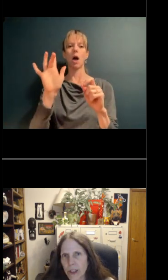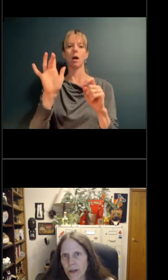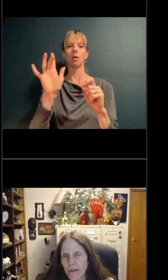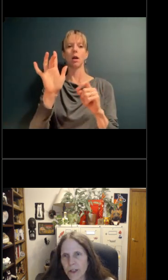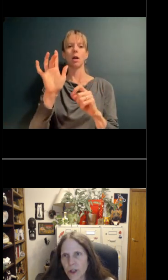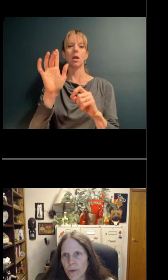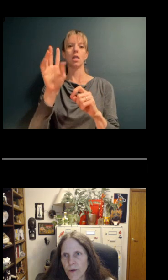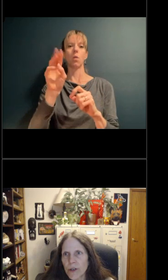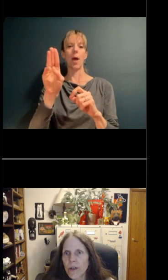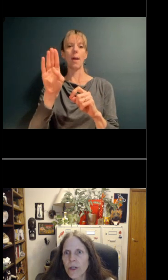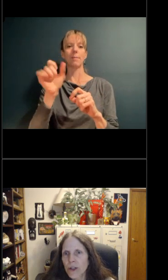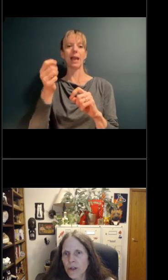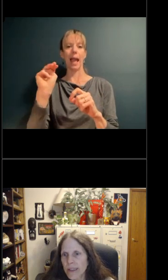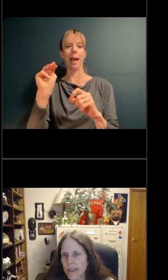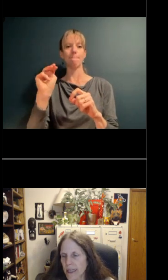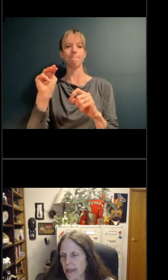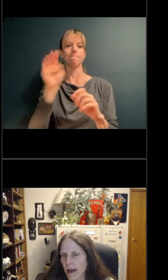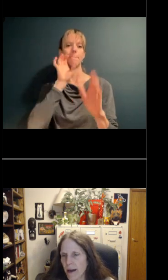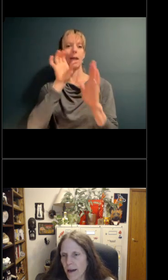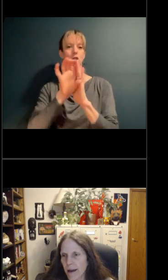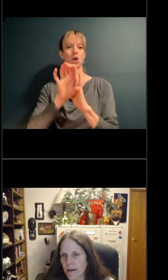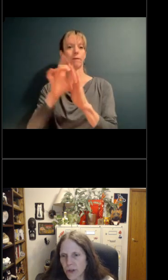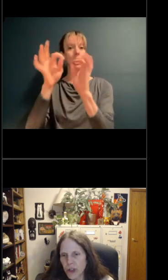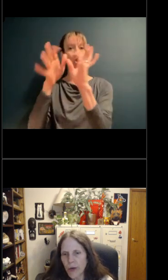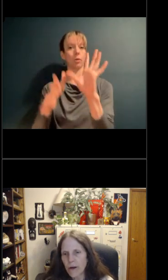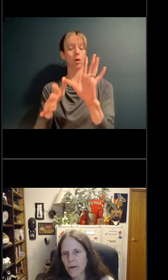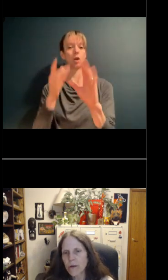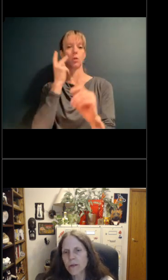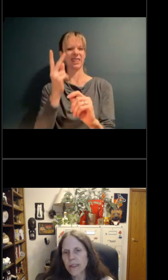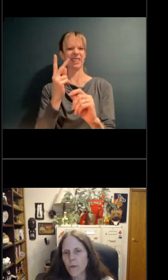image of the interpreter, you will see two arrows